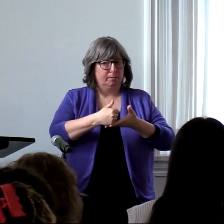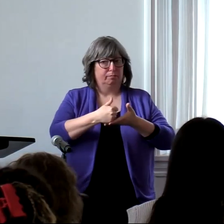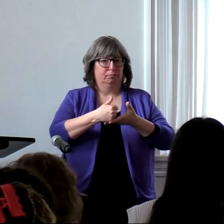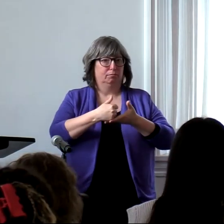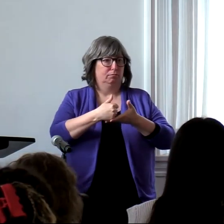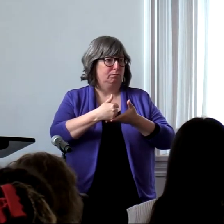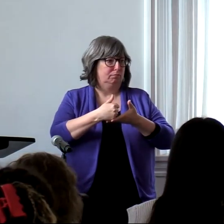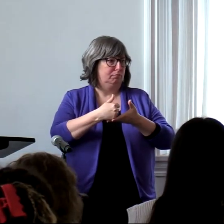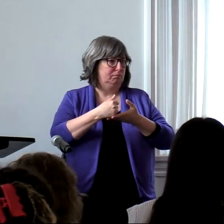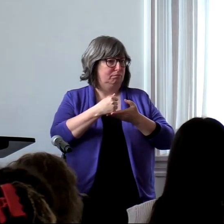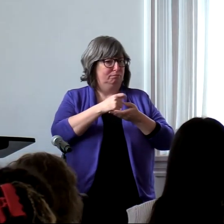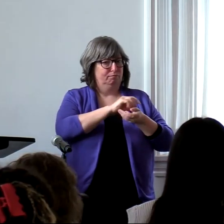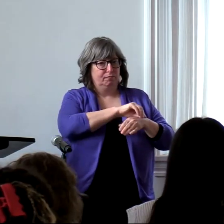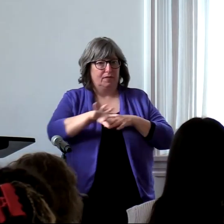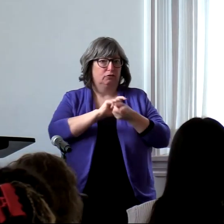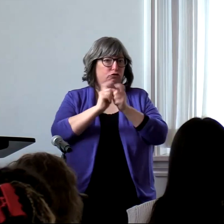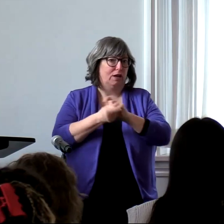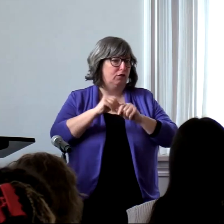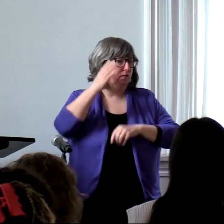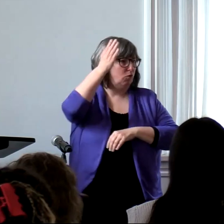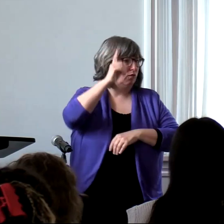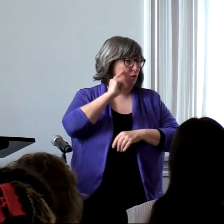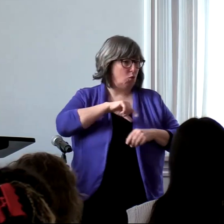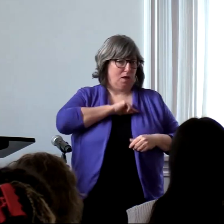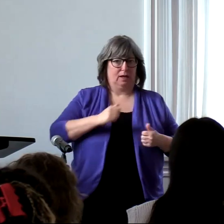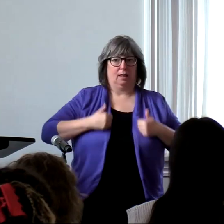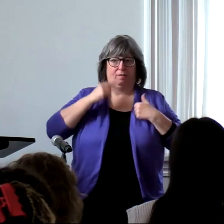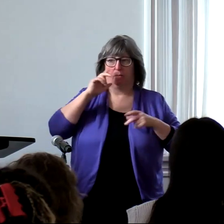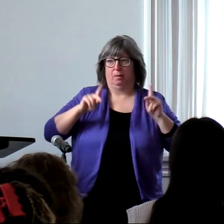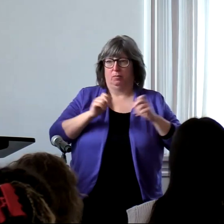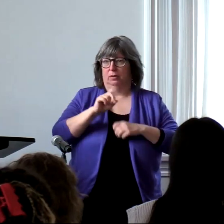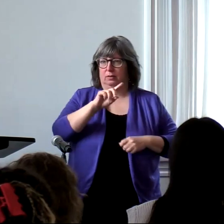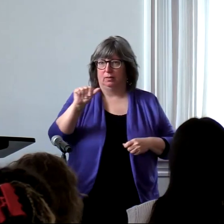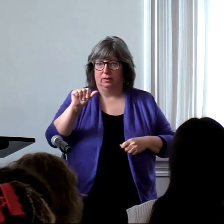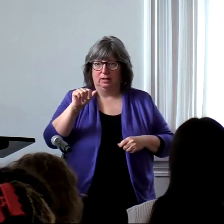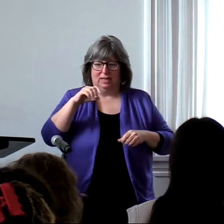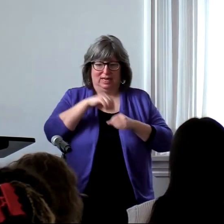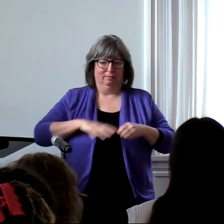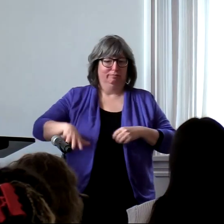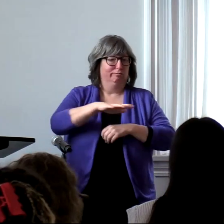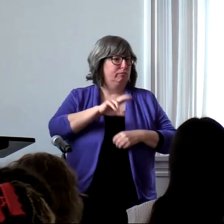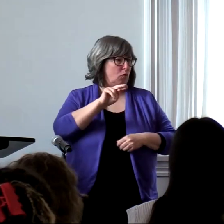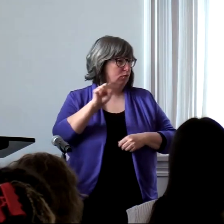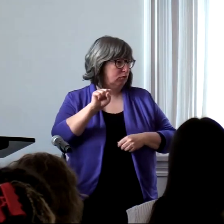make change in the future for the quality of life of people with disabilities in Nova Scotia.